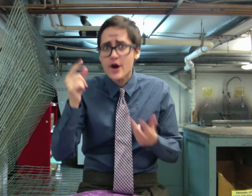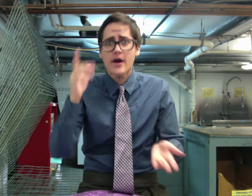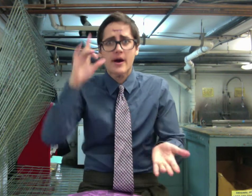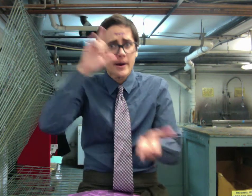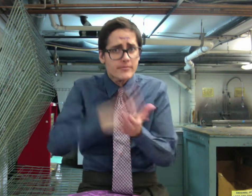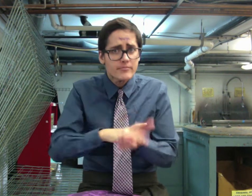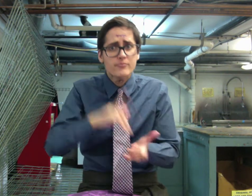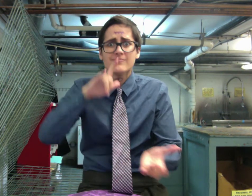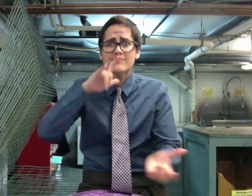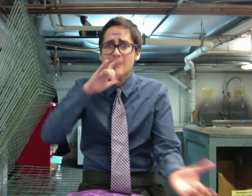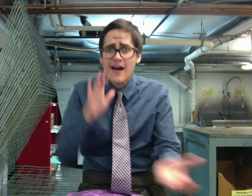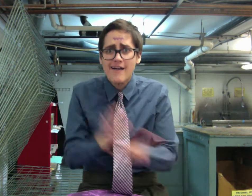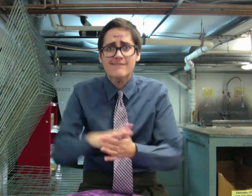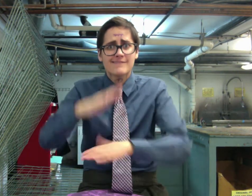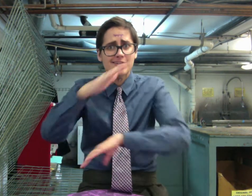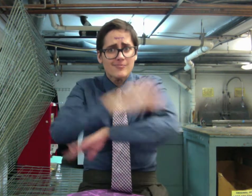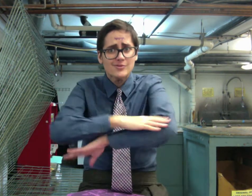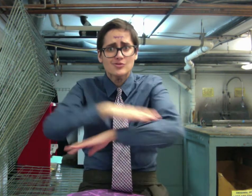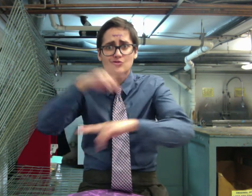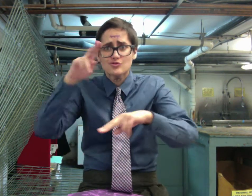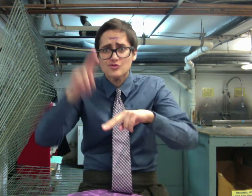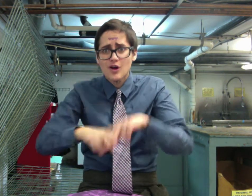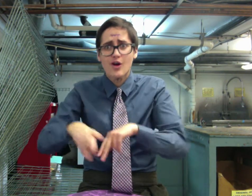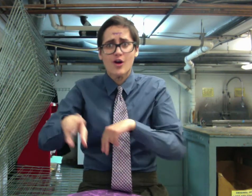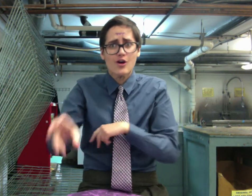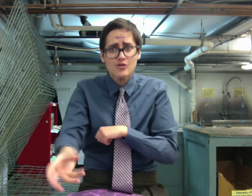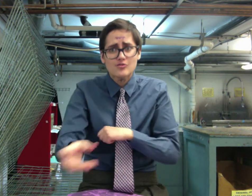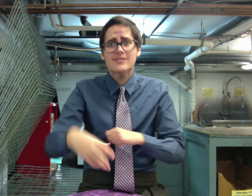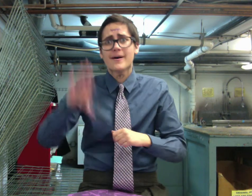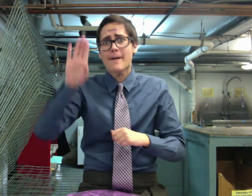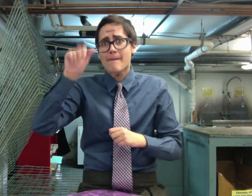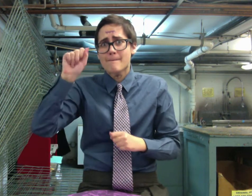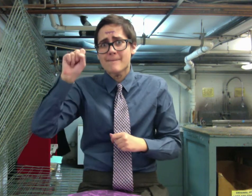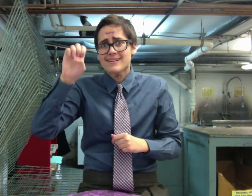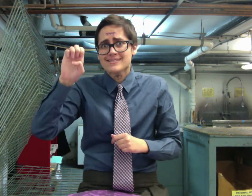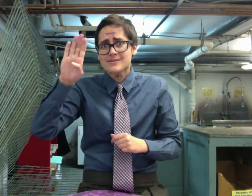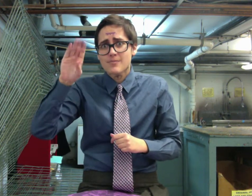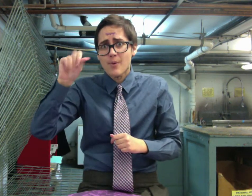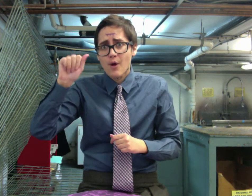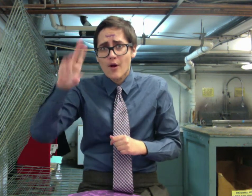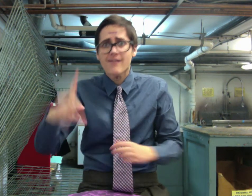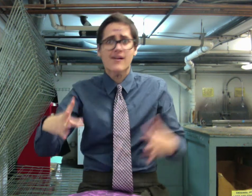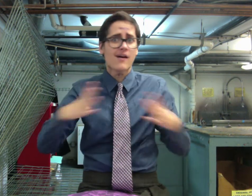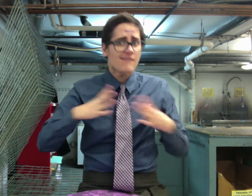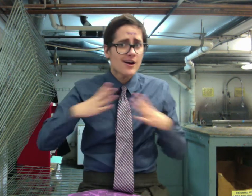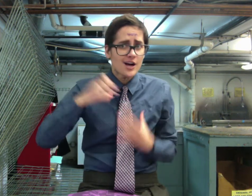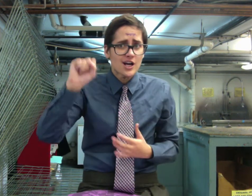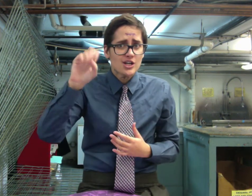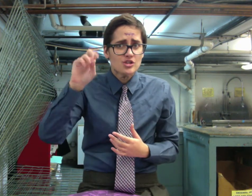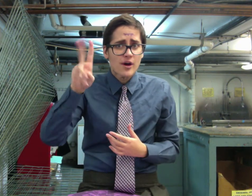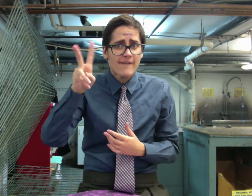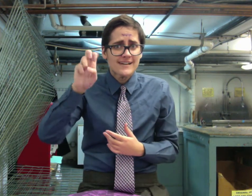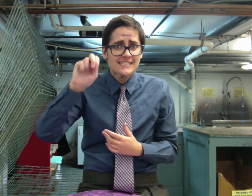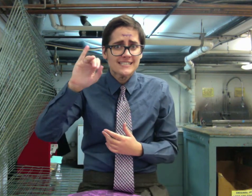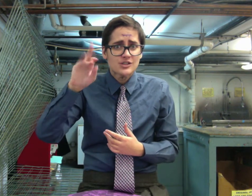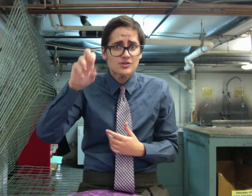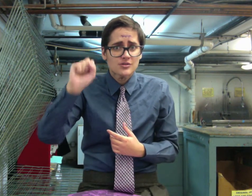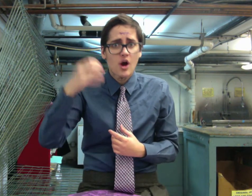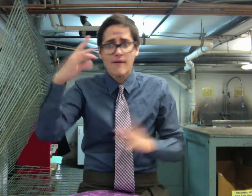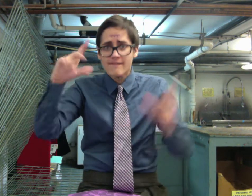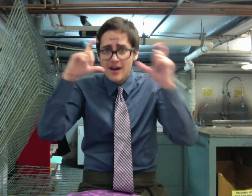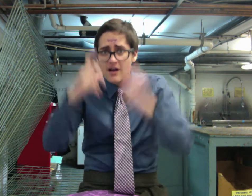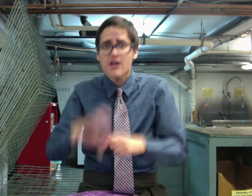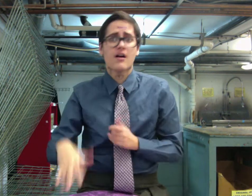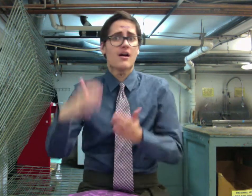husband, wife, table, chair, doorknob, baseboard, vacation souvenirs or photos,